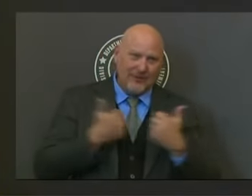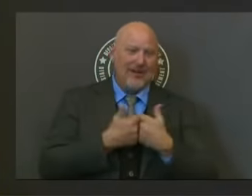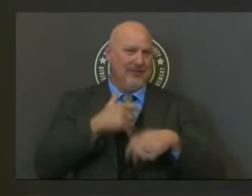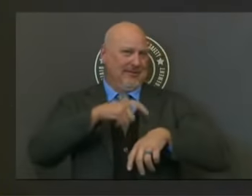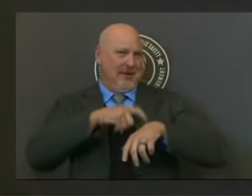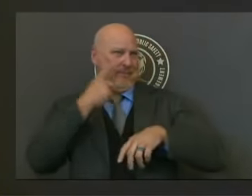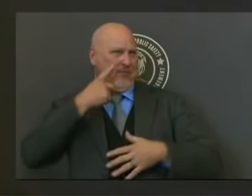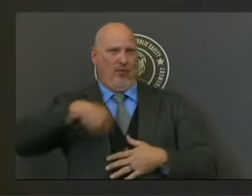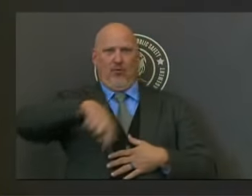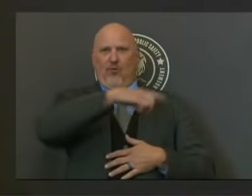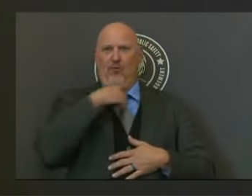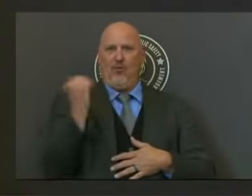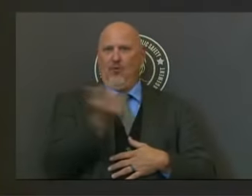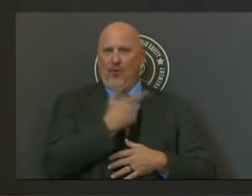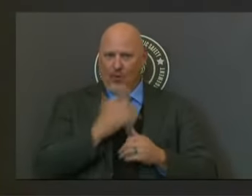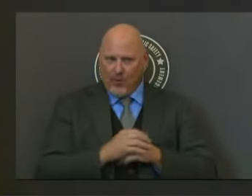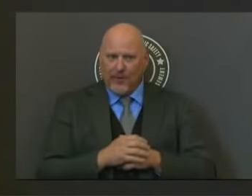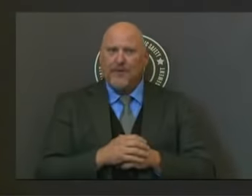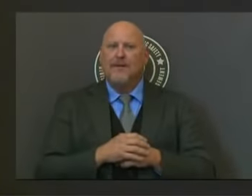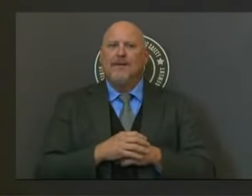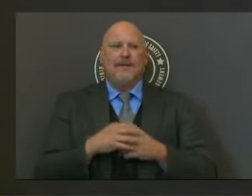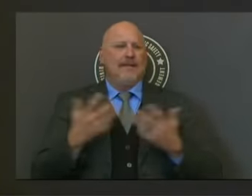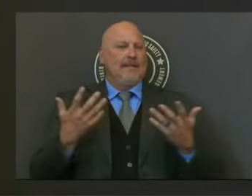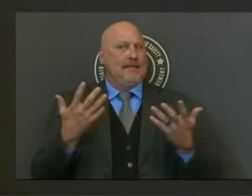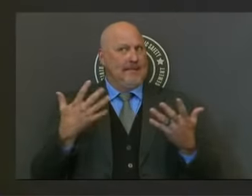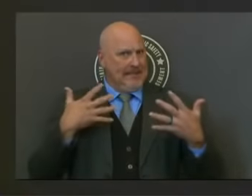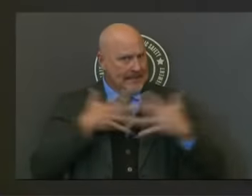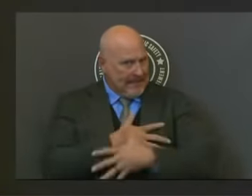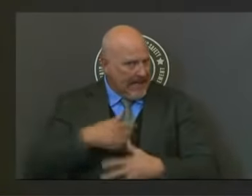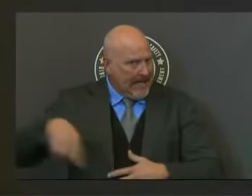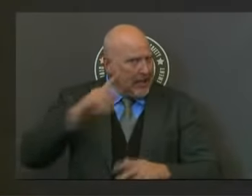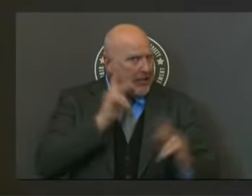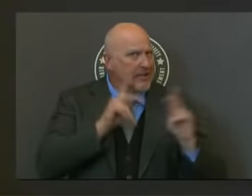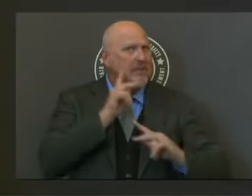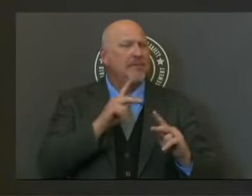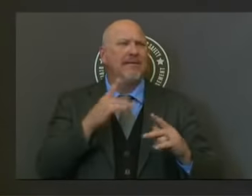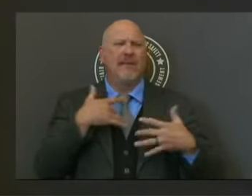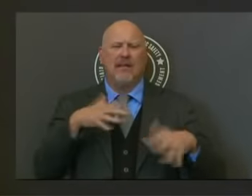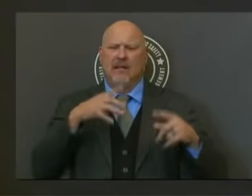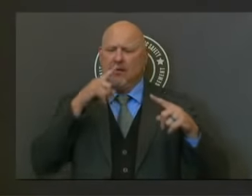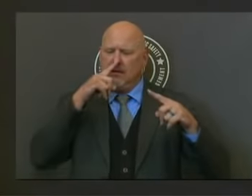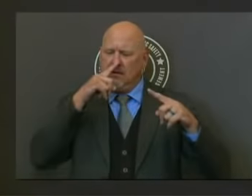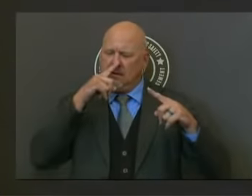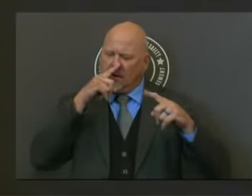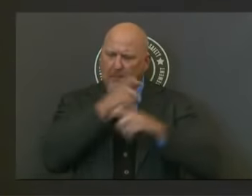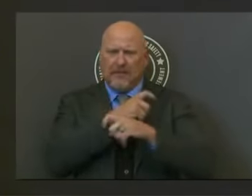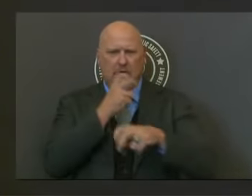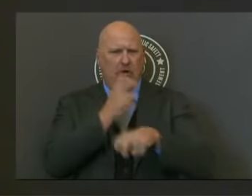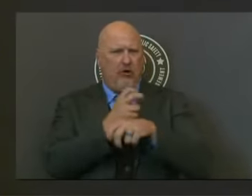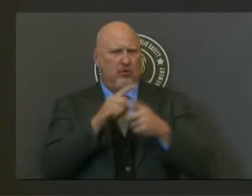uncertain is very complex it's